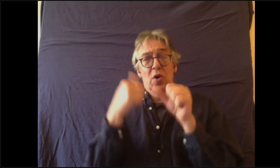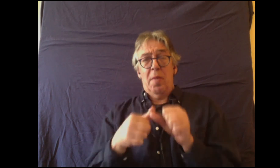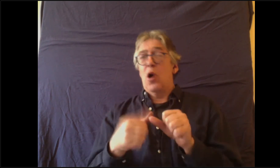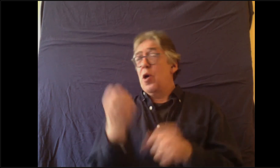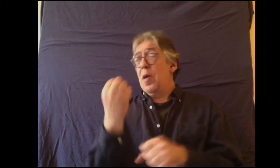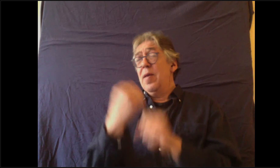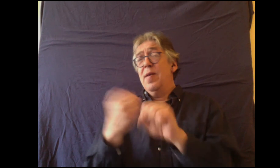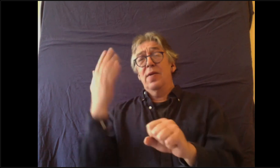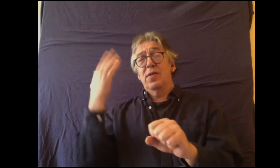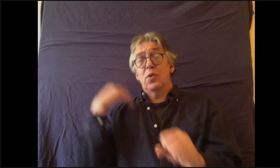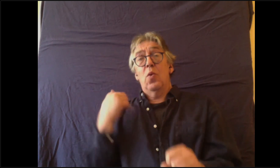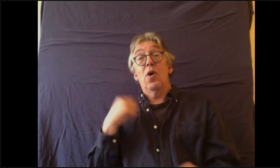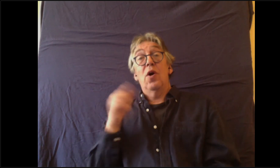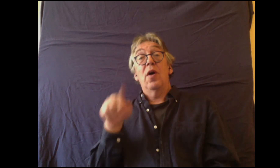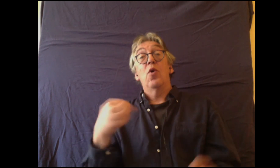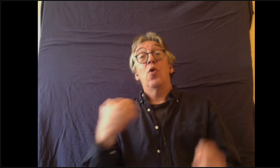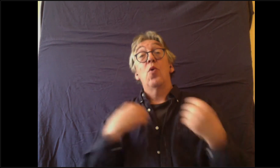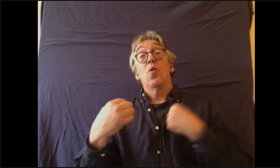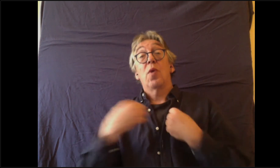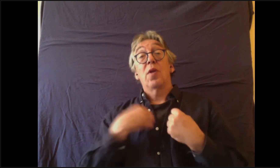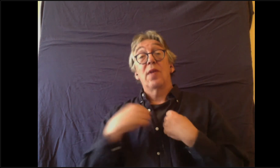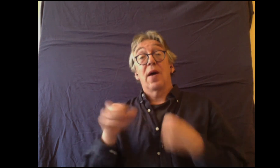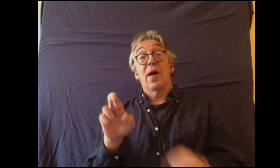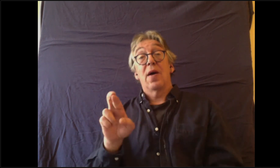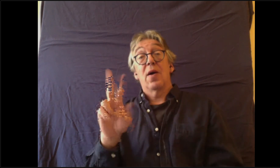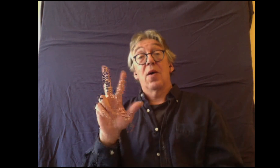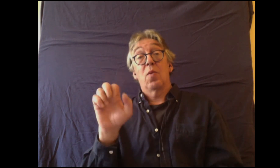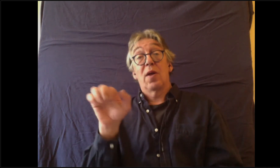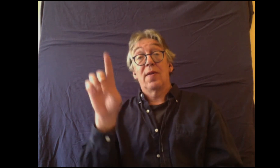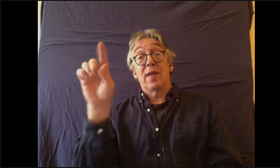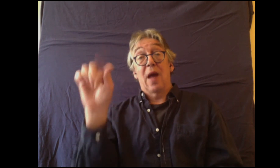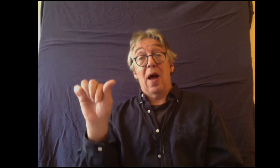And one of the members of the local organizations used to say